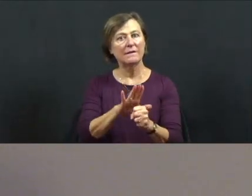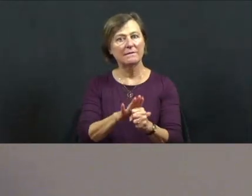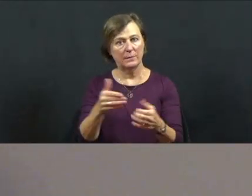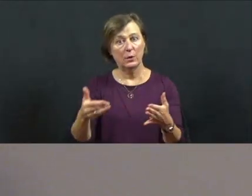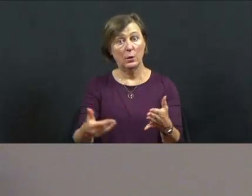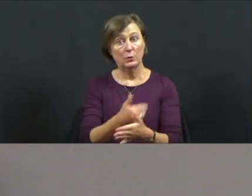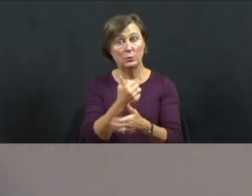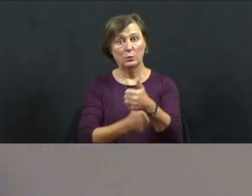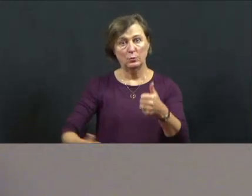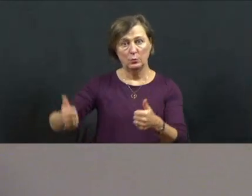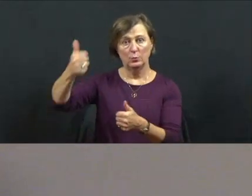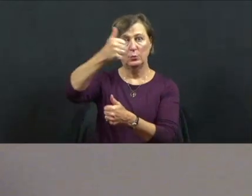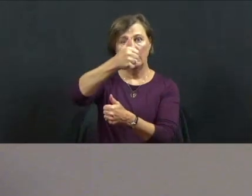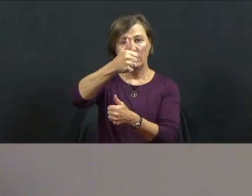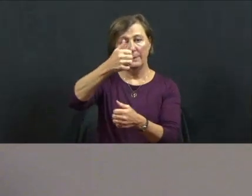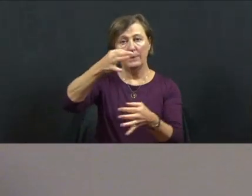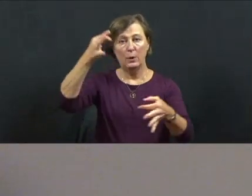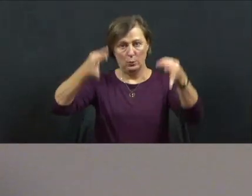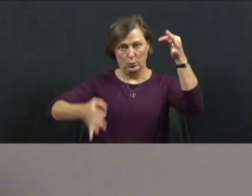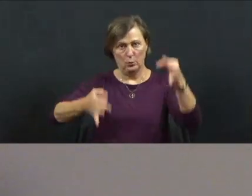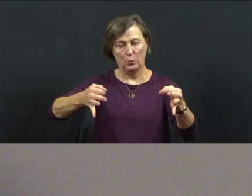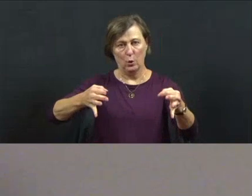court justice.